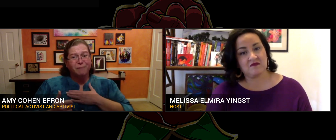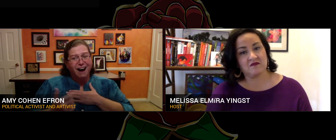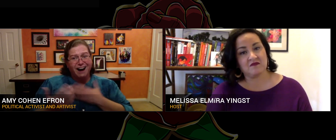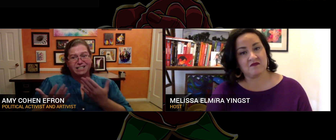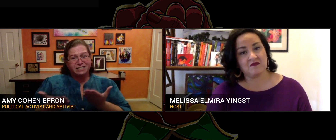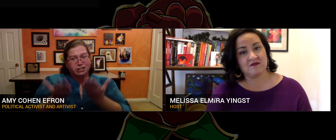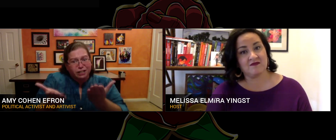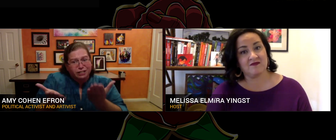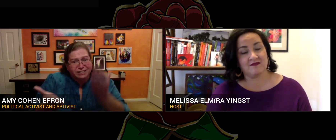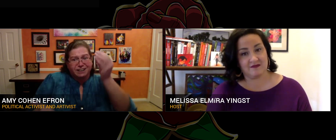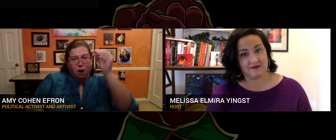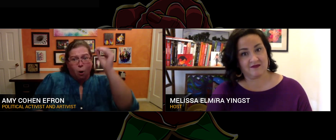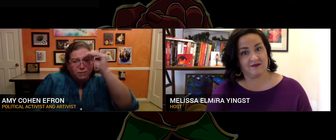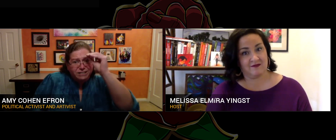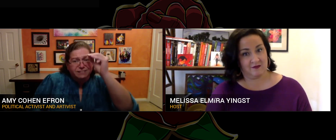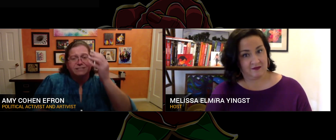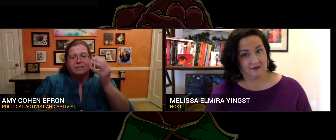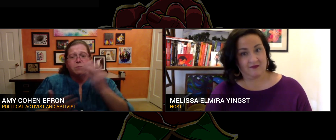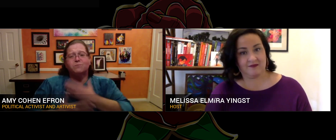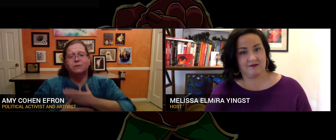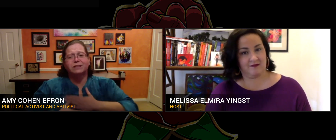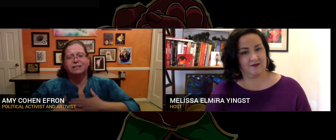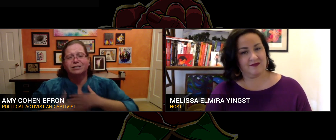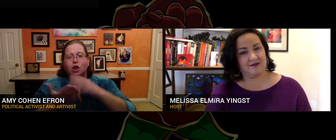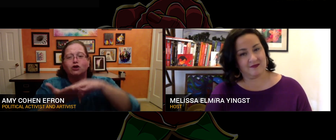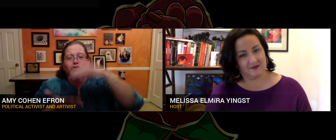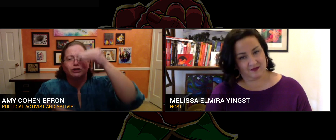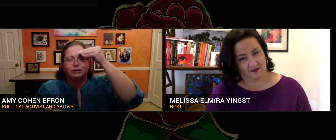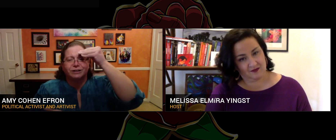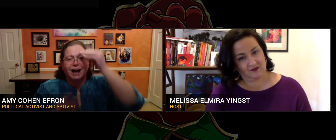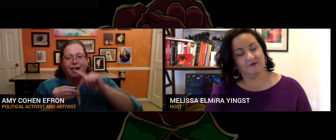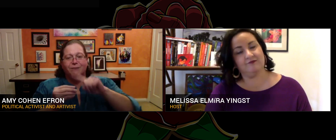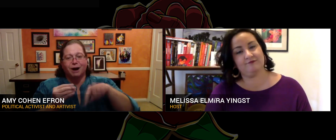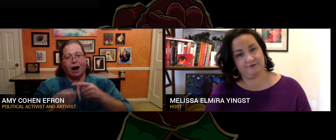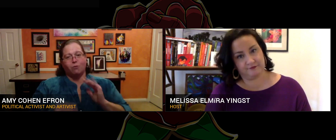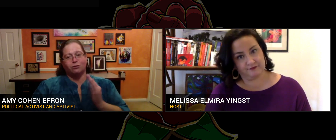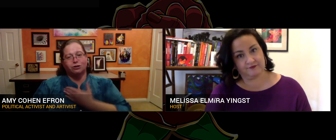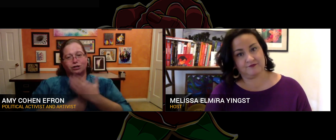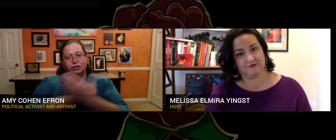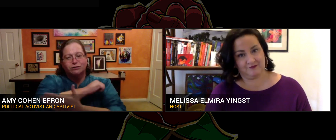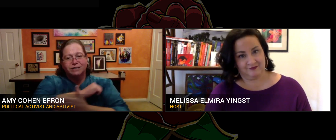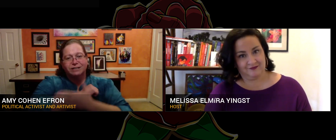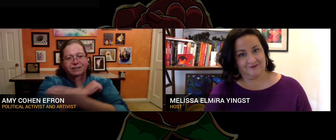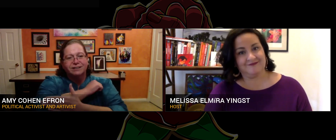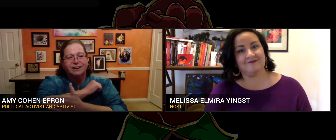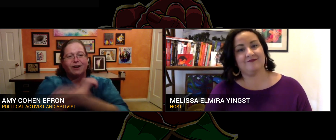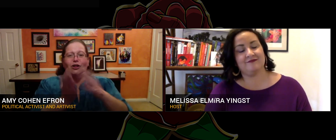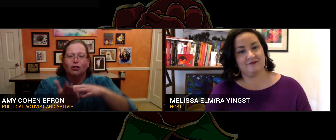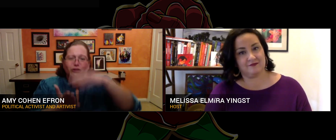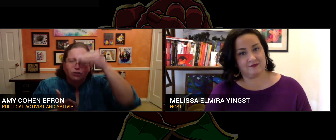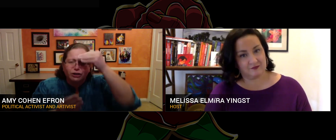So my suggestion and opinion is to please learn about our country.